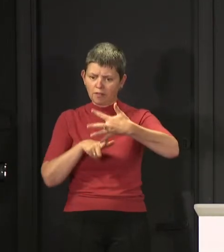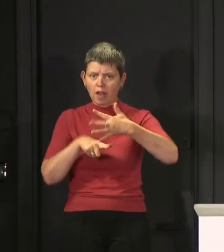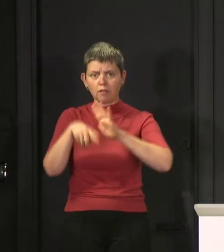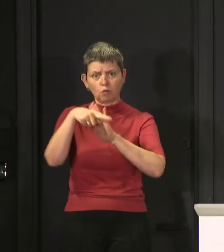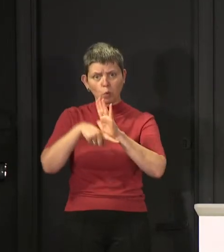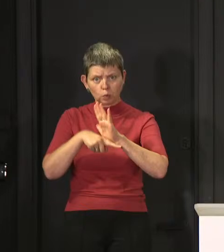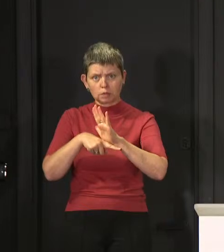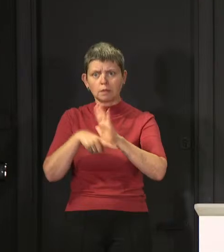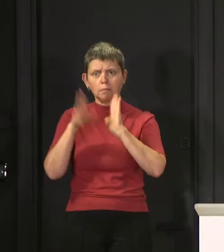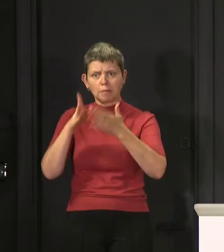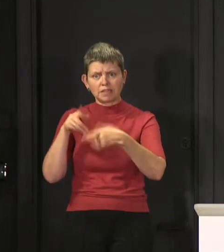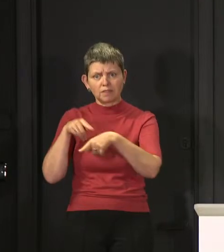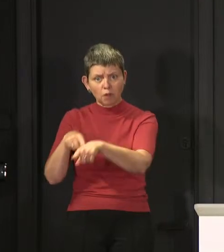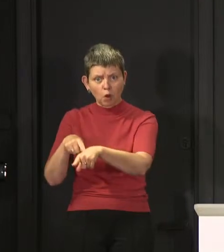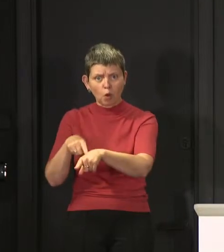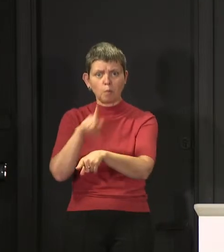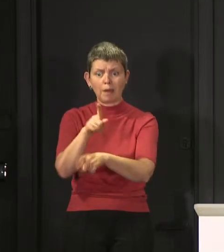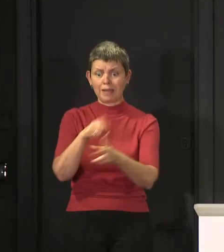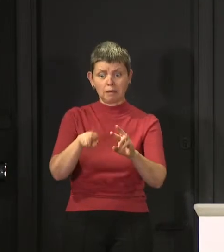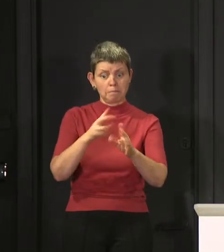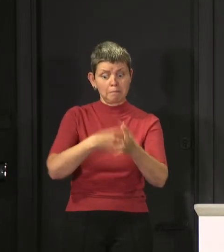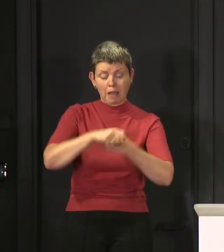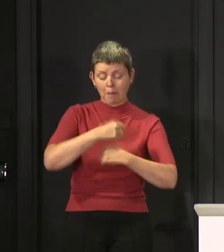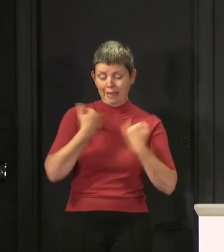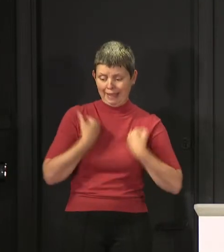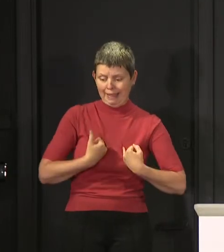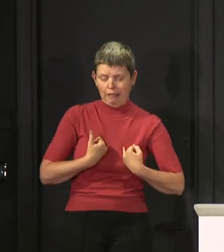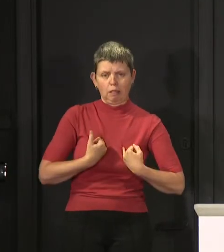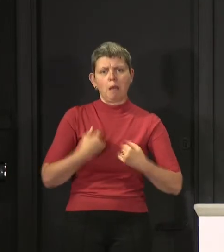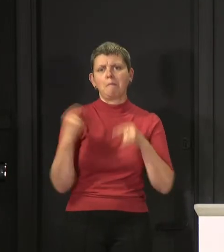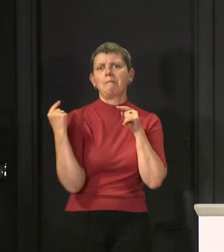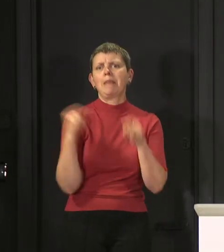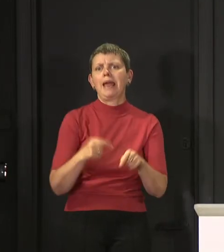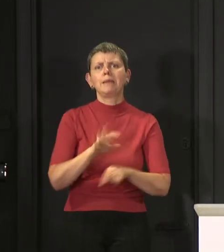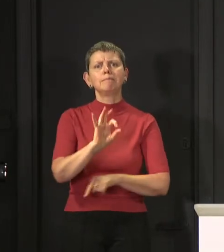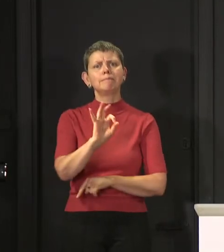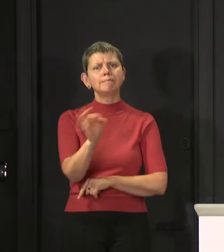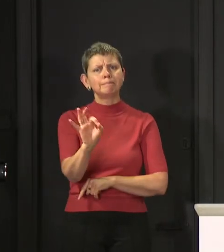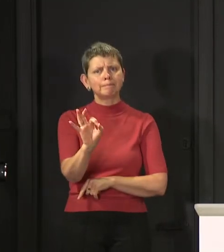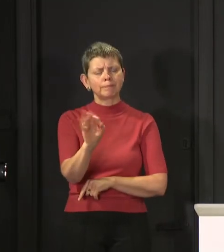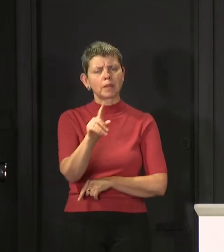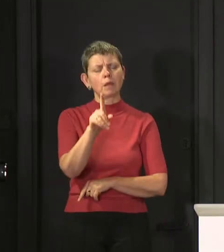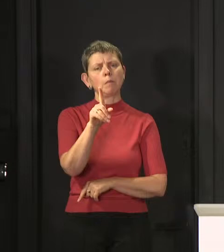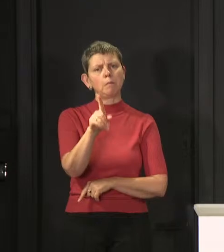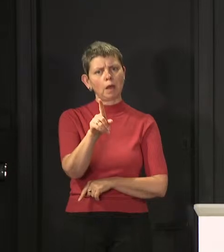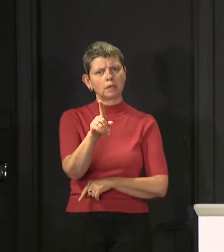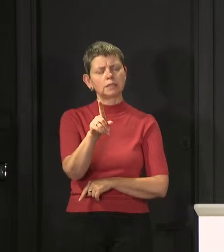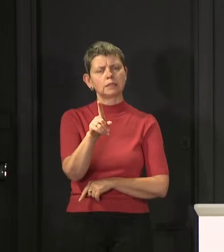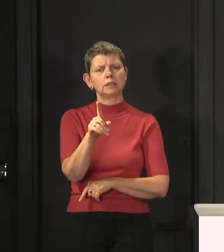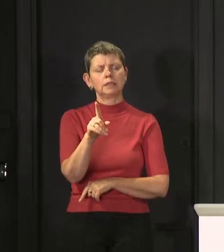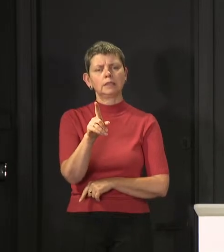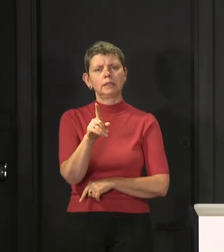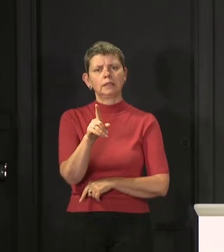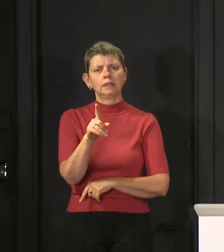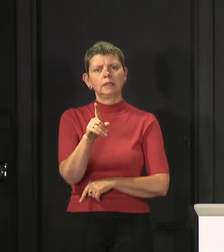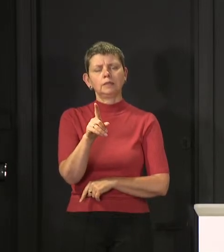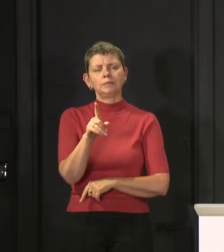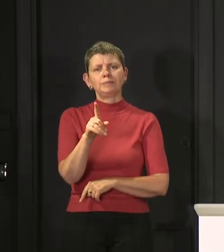when they become ill with a virus. But we do know. So that the basis of the claims perhaps